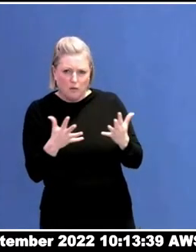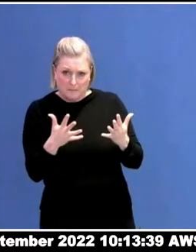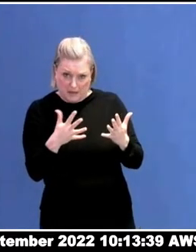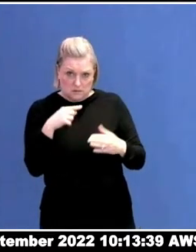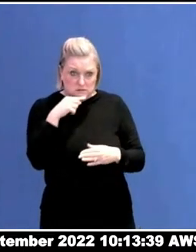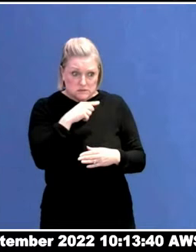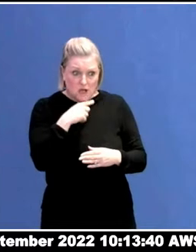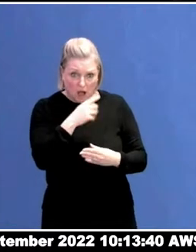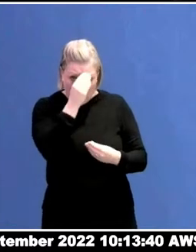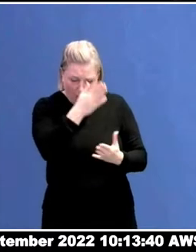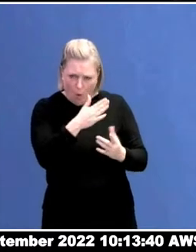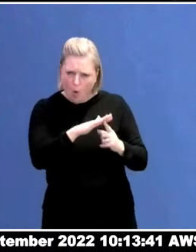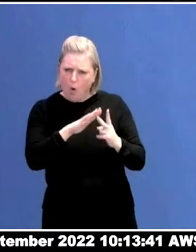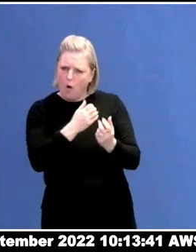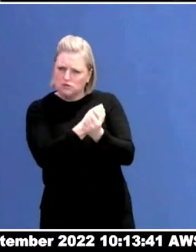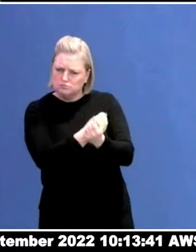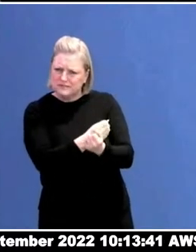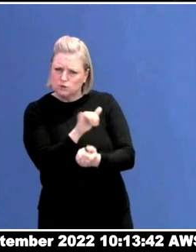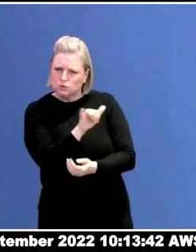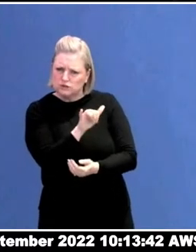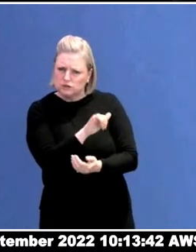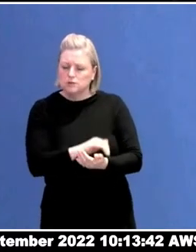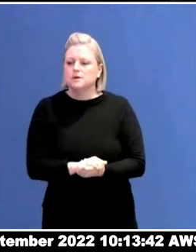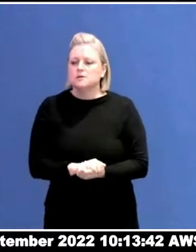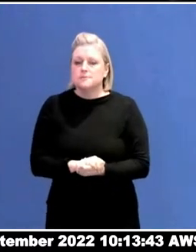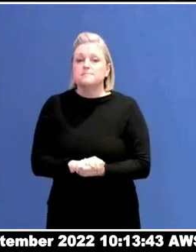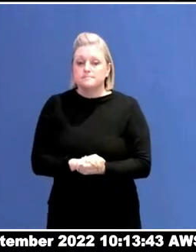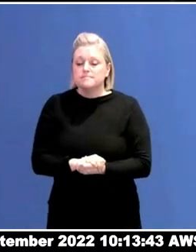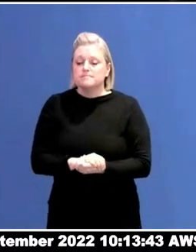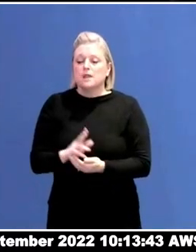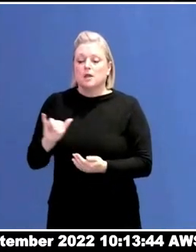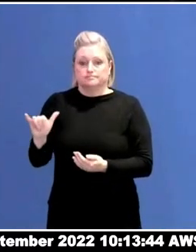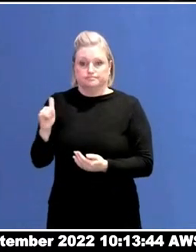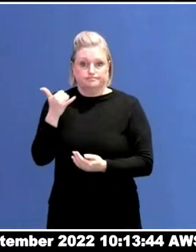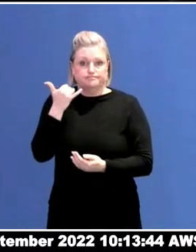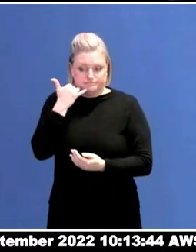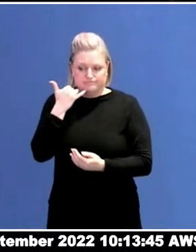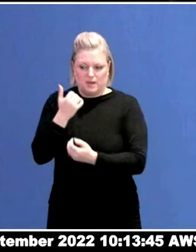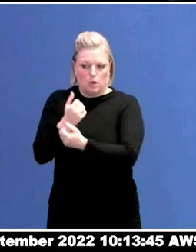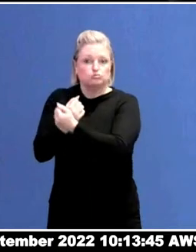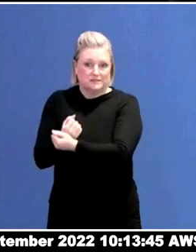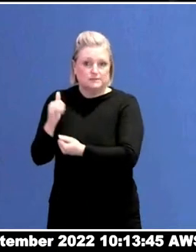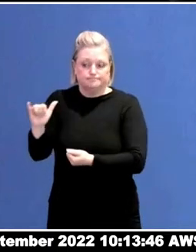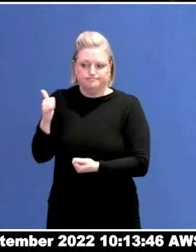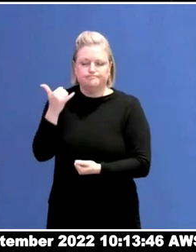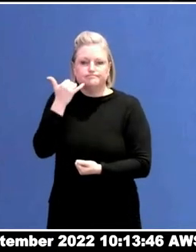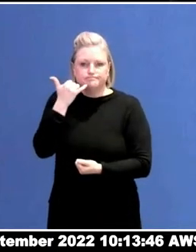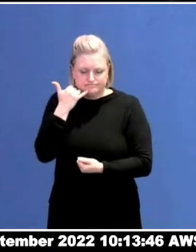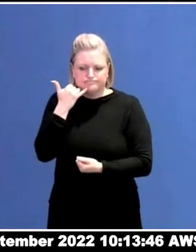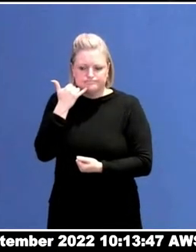centre? TERRY: I had a phone call from the detention centre and was advised that Aaron